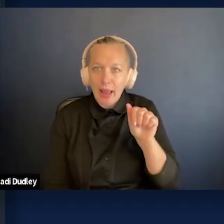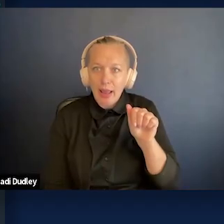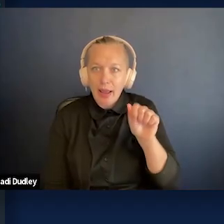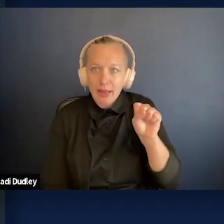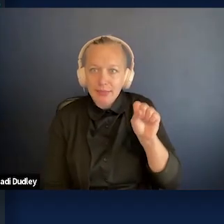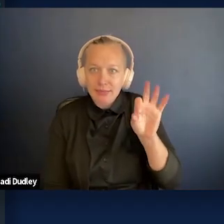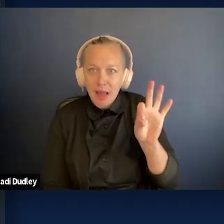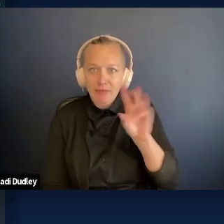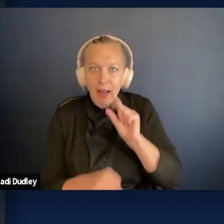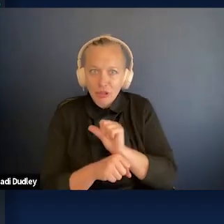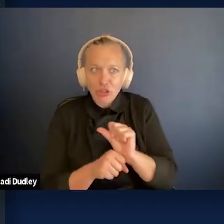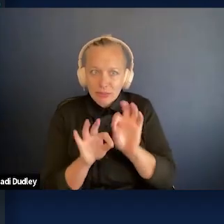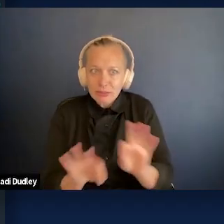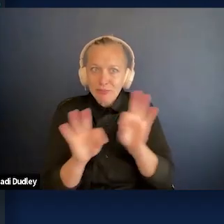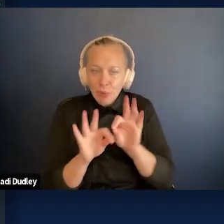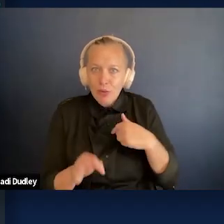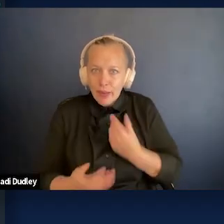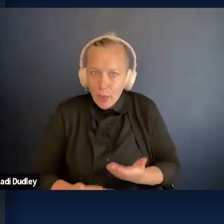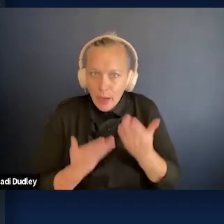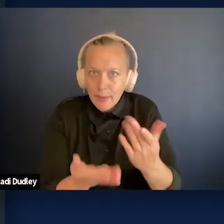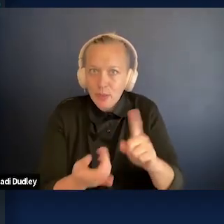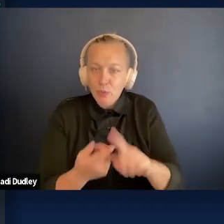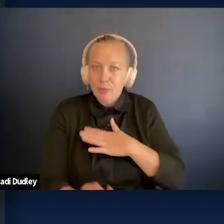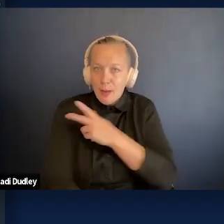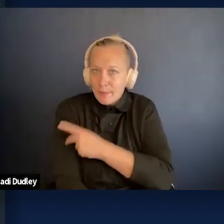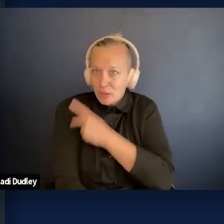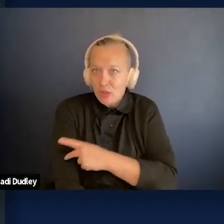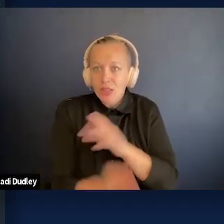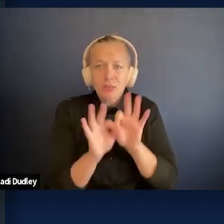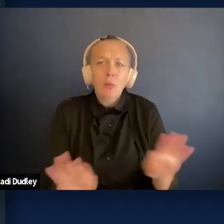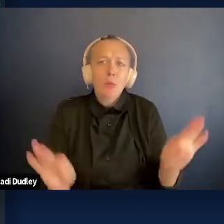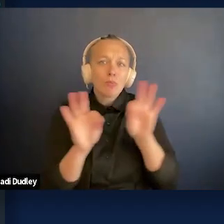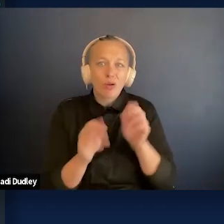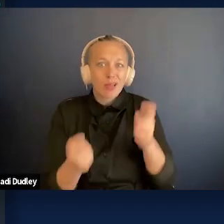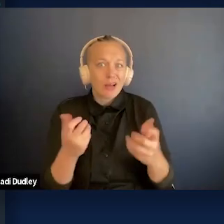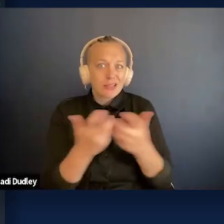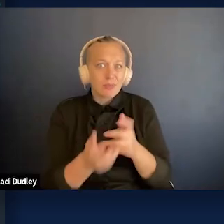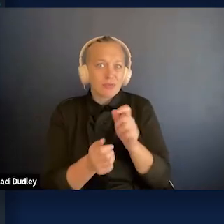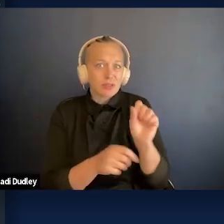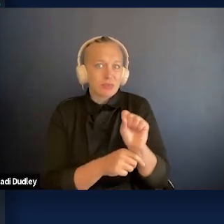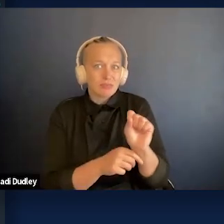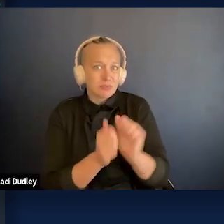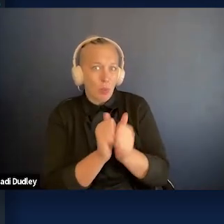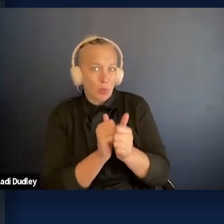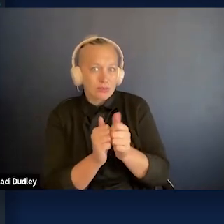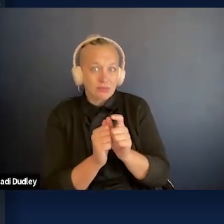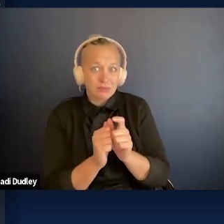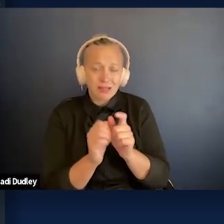Um, and I briefly mentioned in the intro that Adaptive Sports has shown a lot of benefits for people with disabilities, but that includes not just physical well-being, but also.